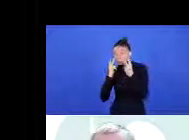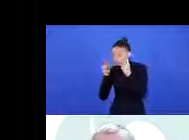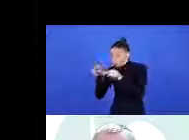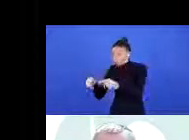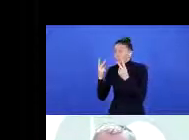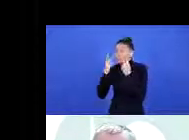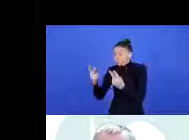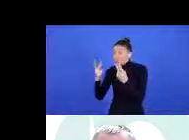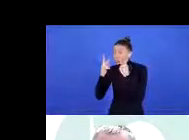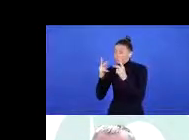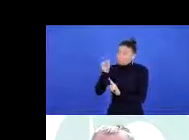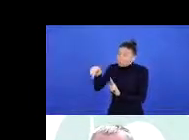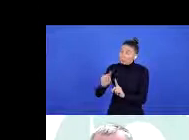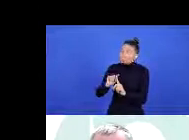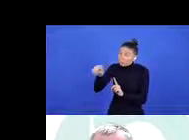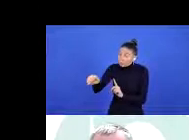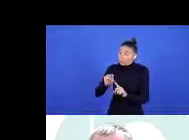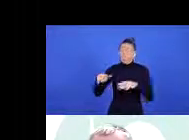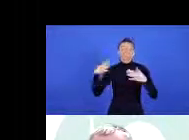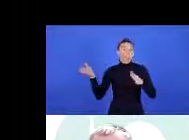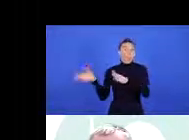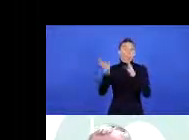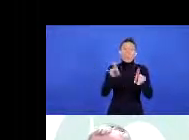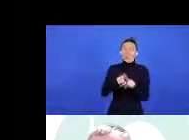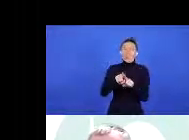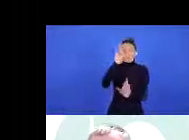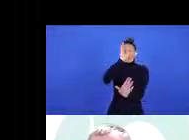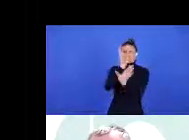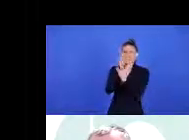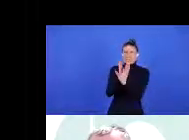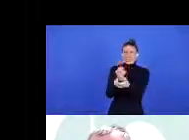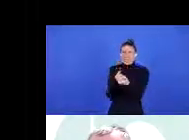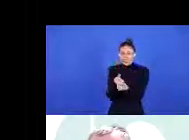covered ten visits or more if you need. Psychologist and